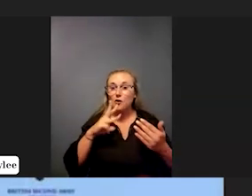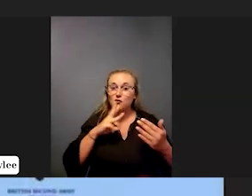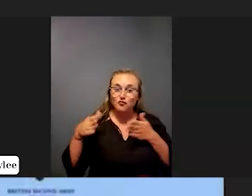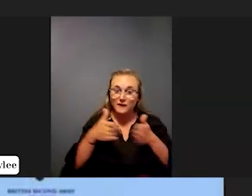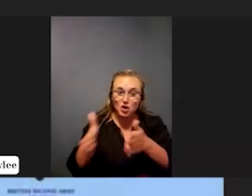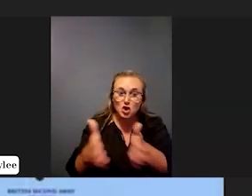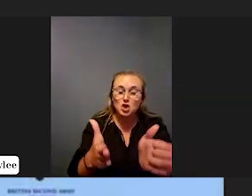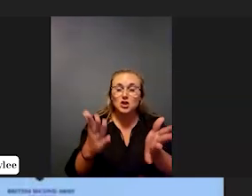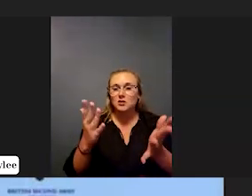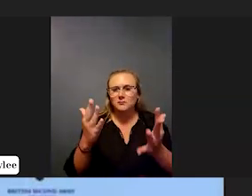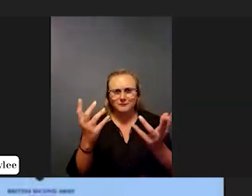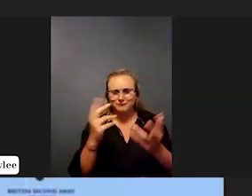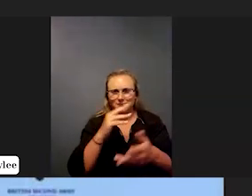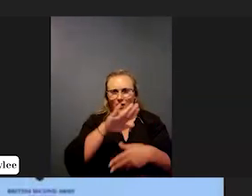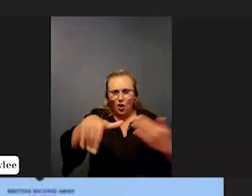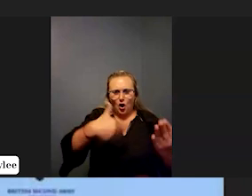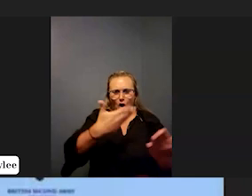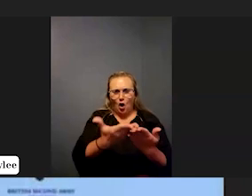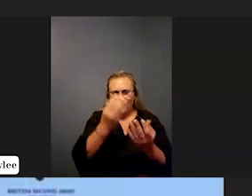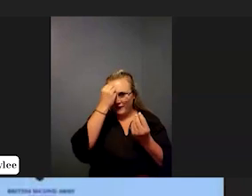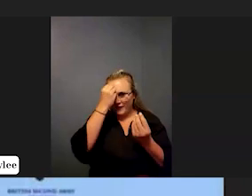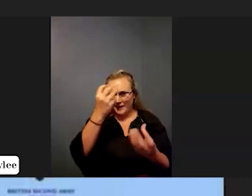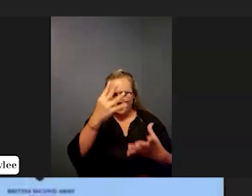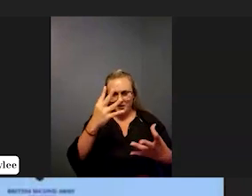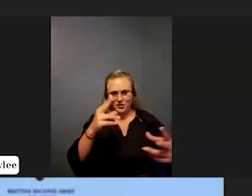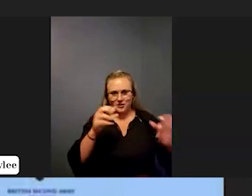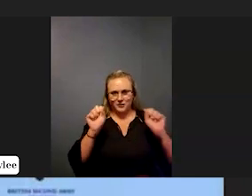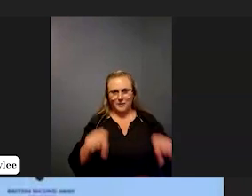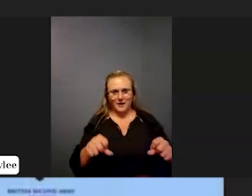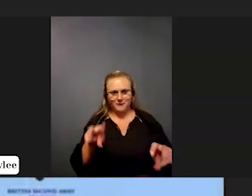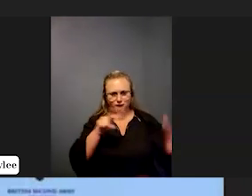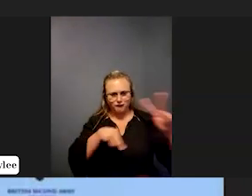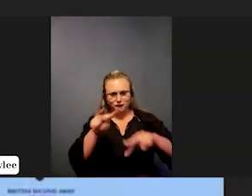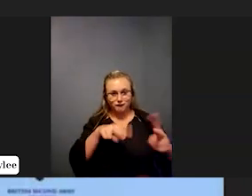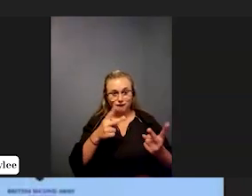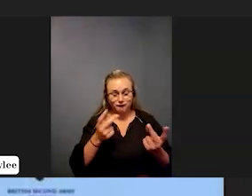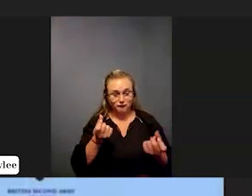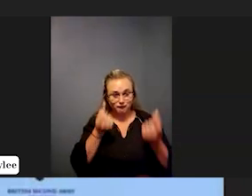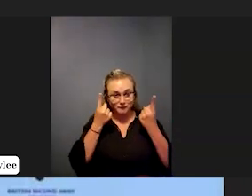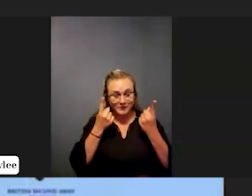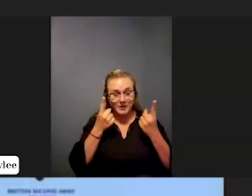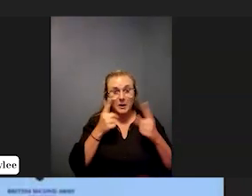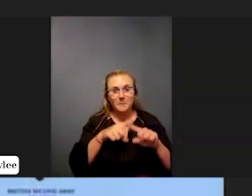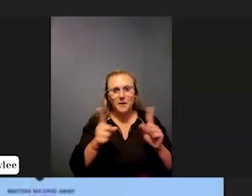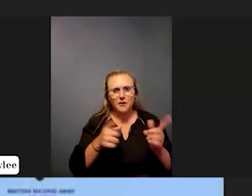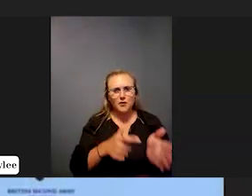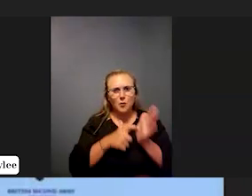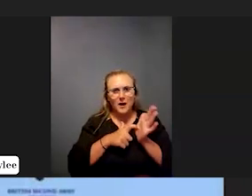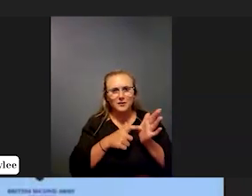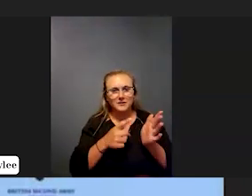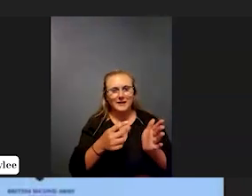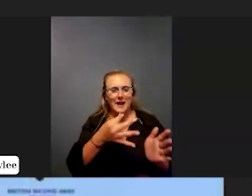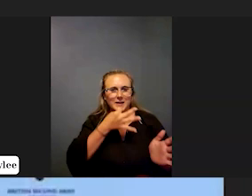All of this information requires kind of an expert's view of it, to make sure that the student is getting the critical information.